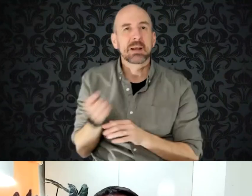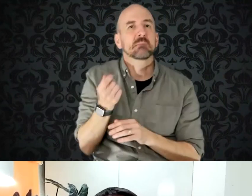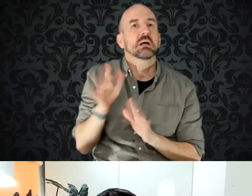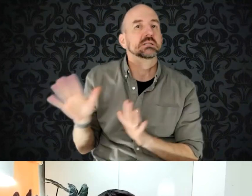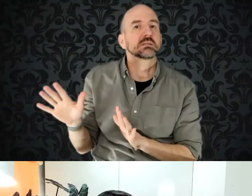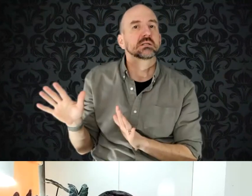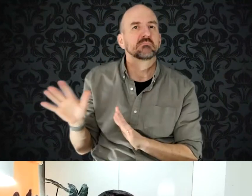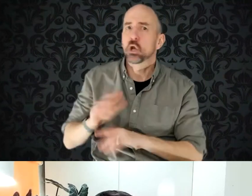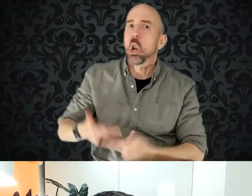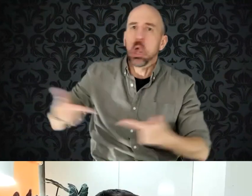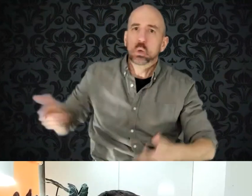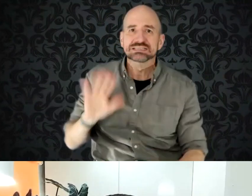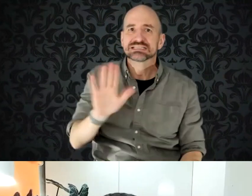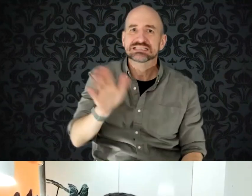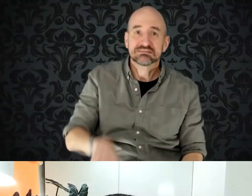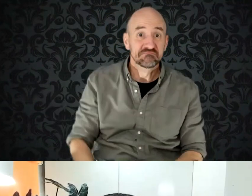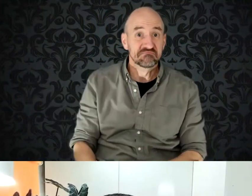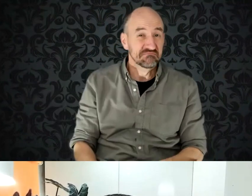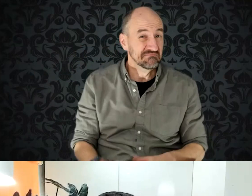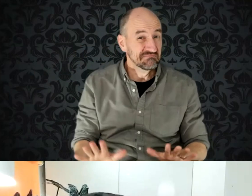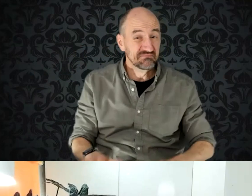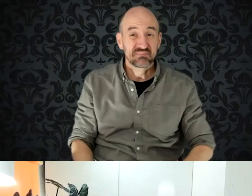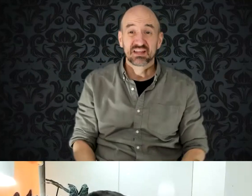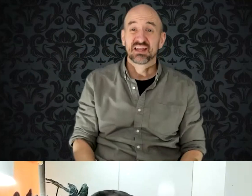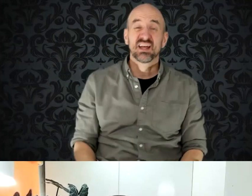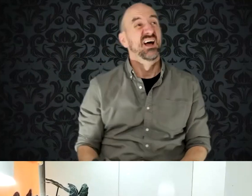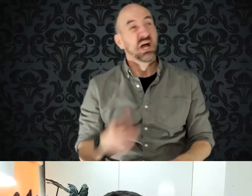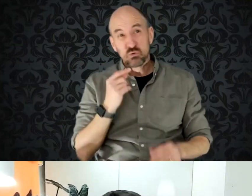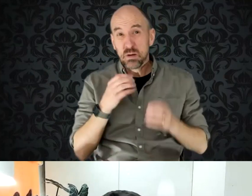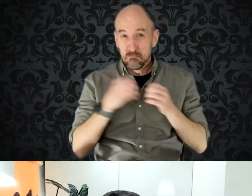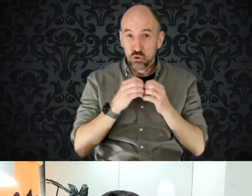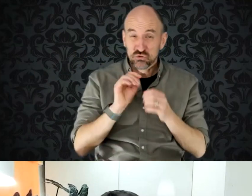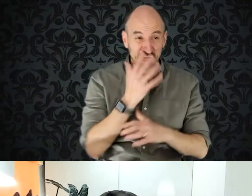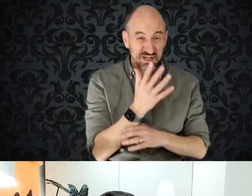the plants of the winter, and actually plants need at rest. So you should not feed,